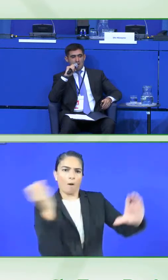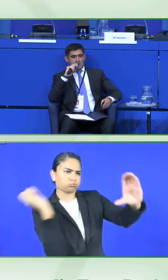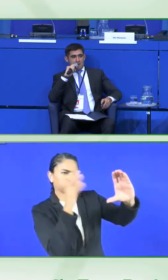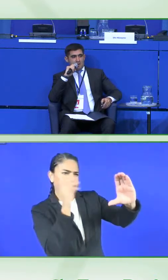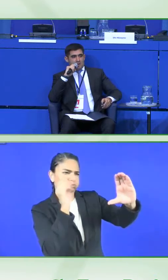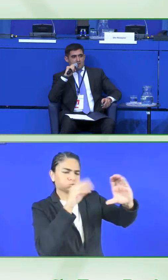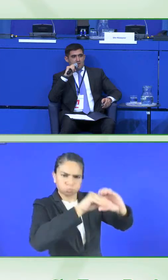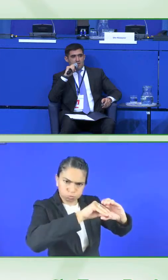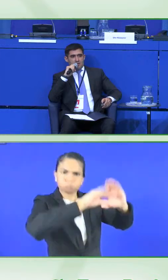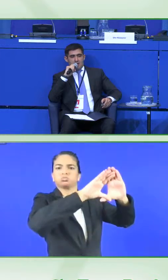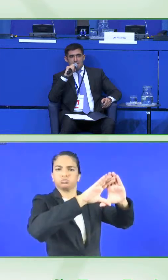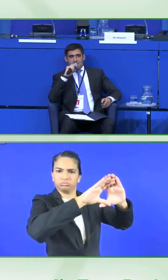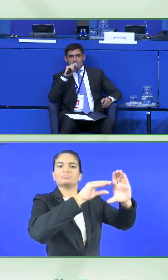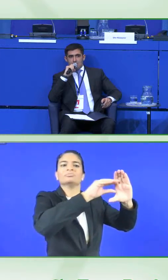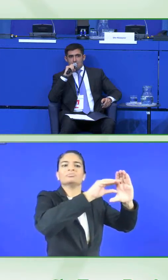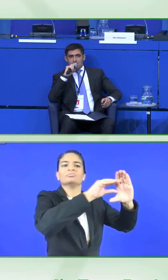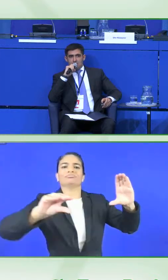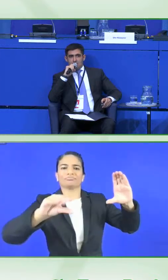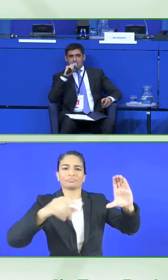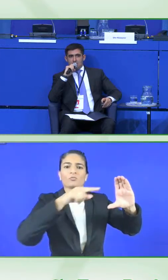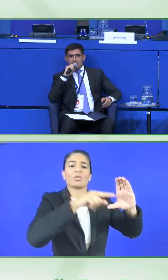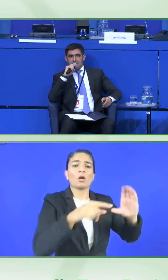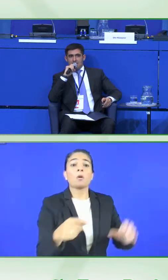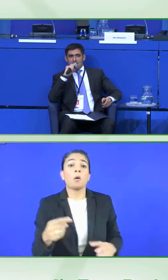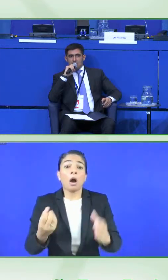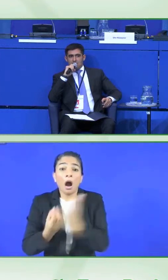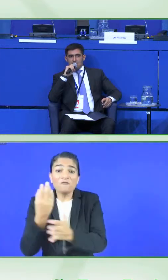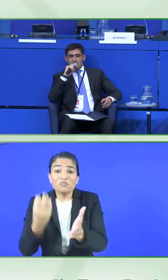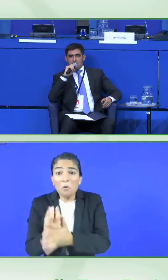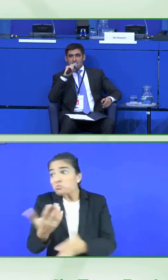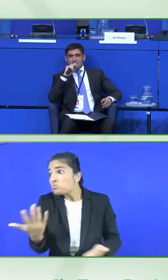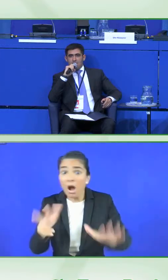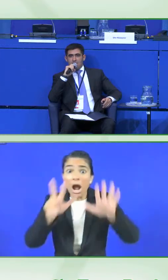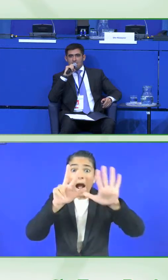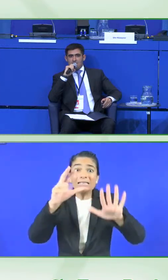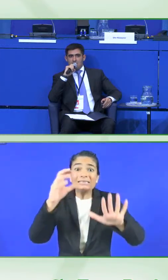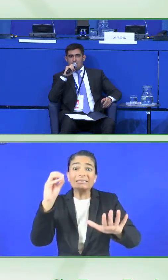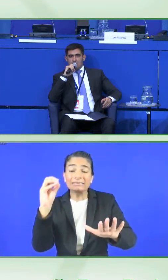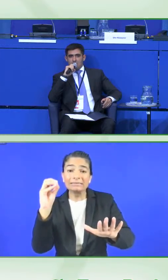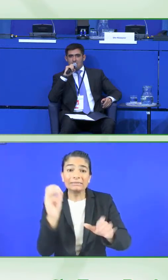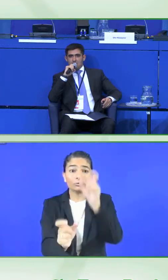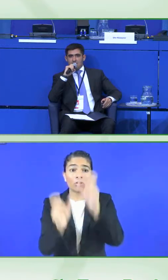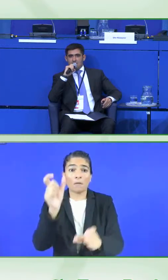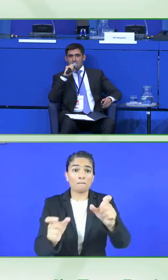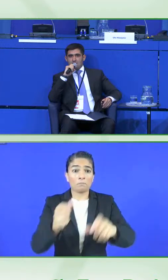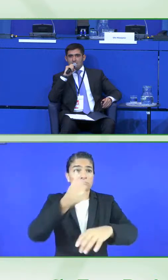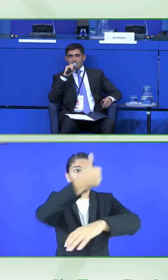I would like to introduce myself, the Minister of Labour and social protection